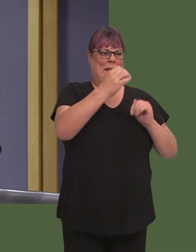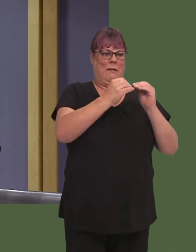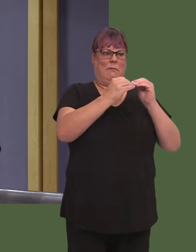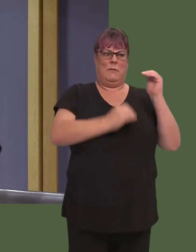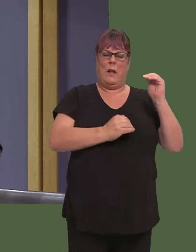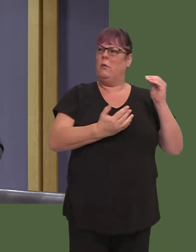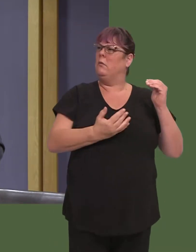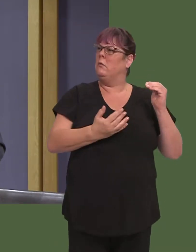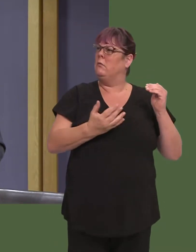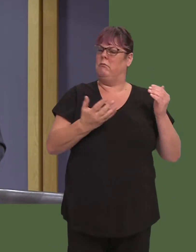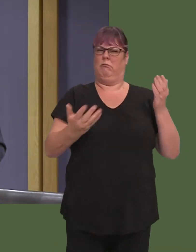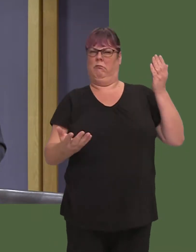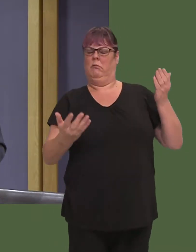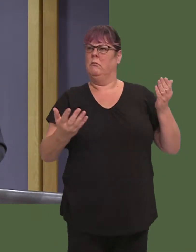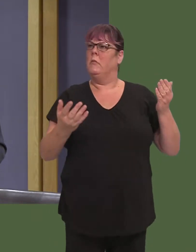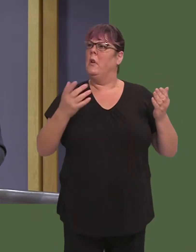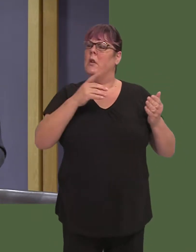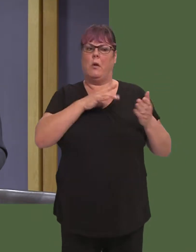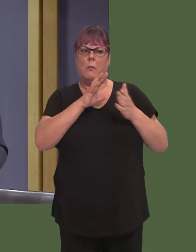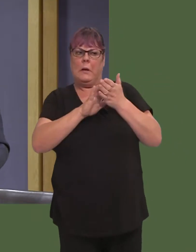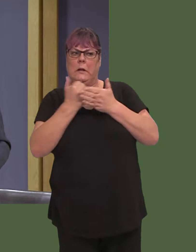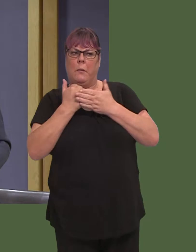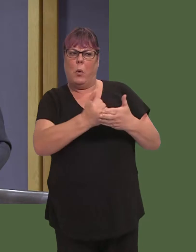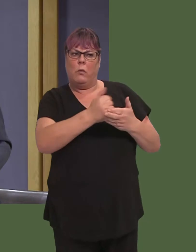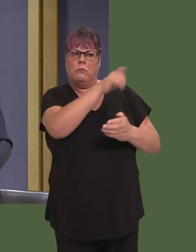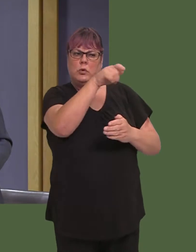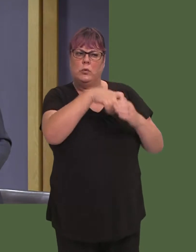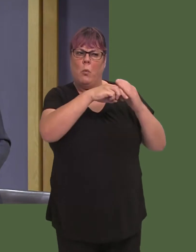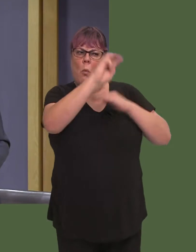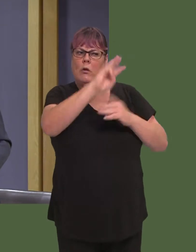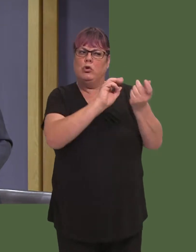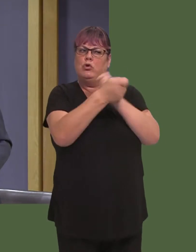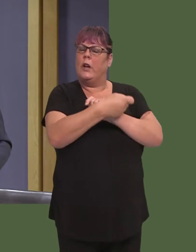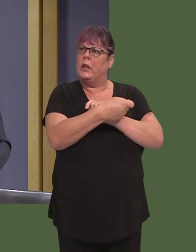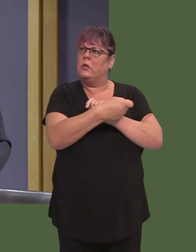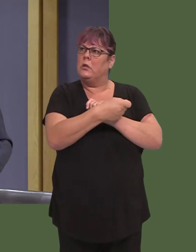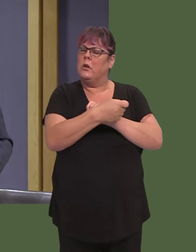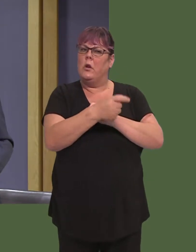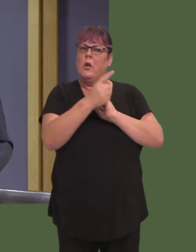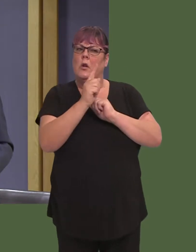student support in Wales has changed now means that, in looking at that support, EU students